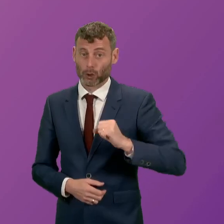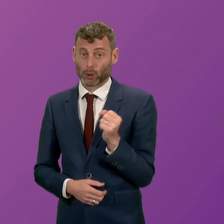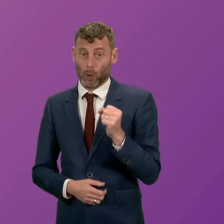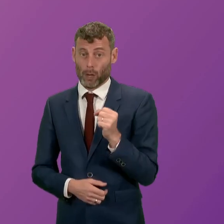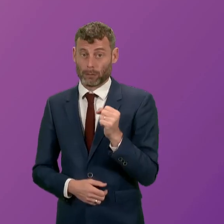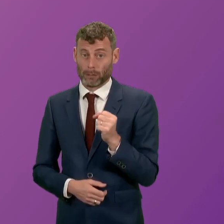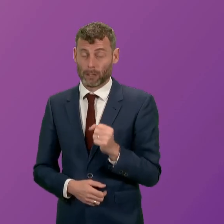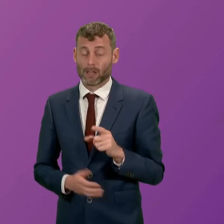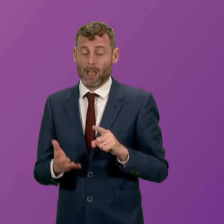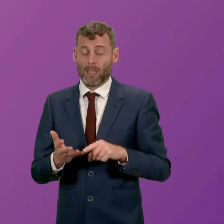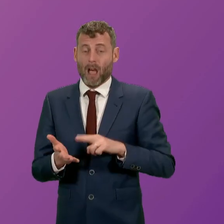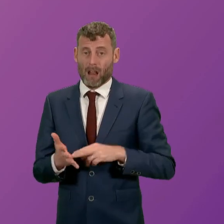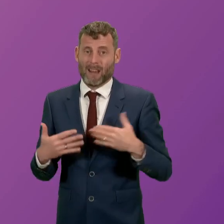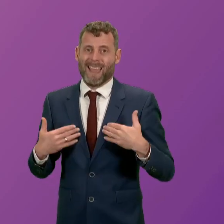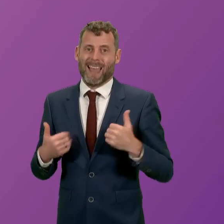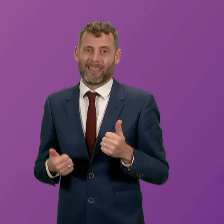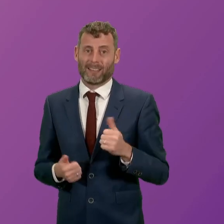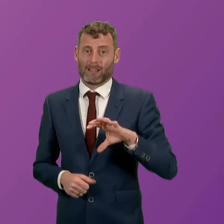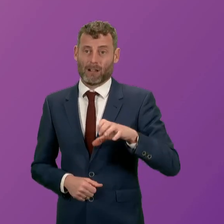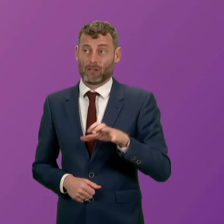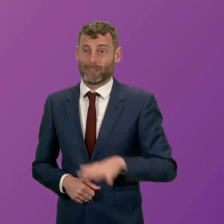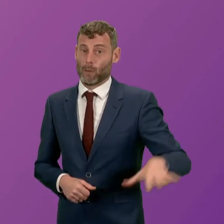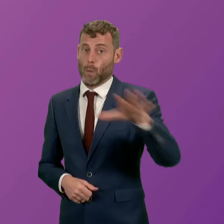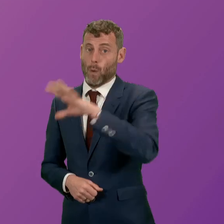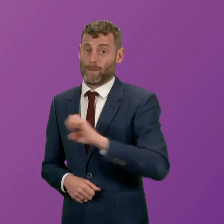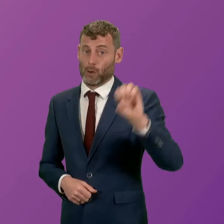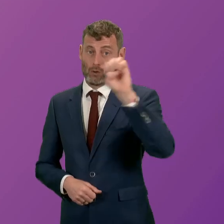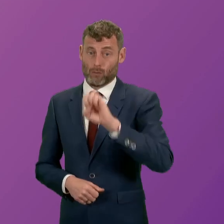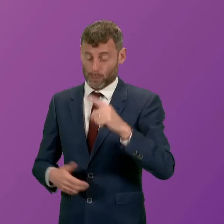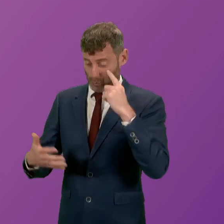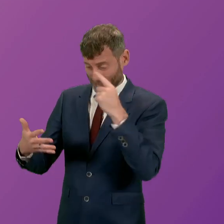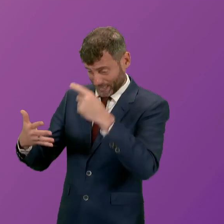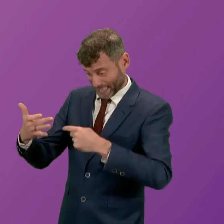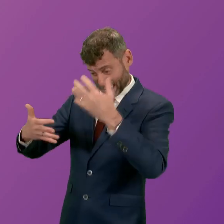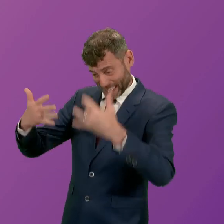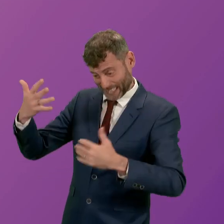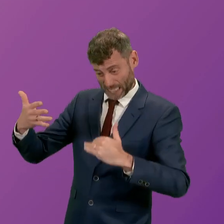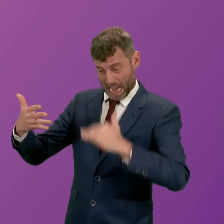the unhealthiest nation in Europe—many of those indicators continue to worsen at an alarming rate.